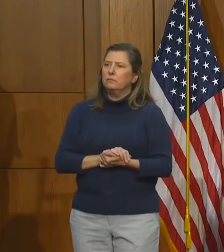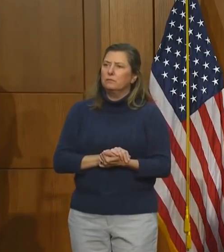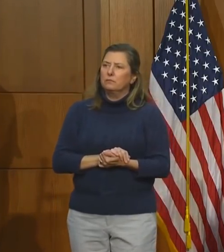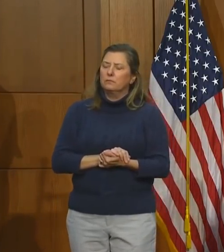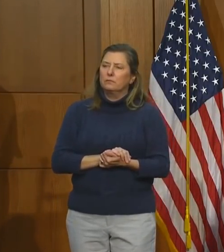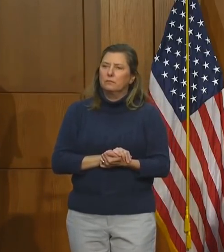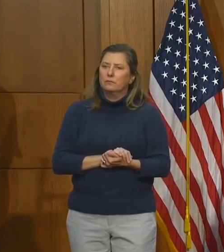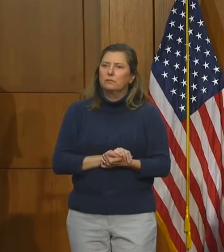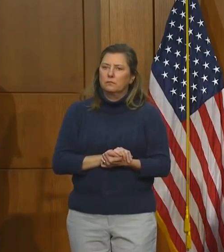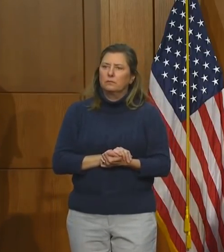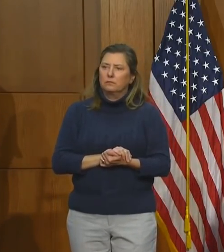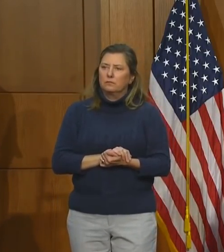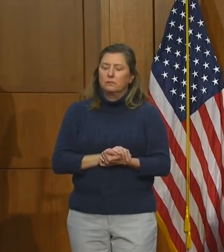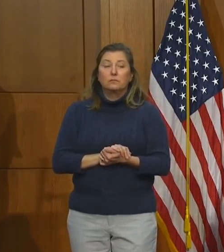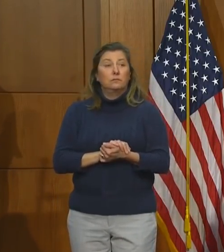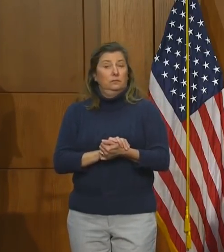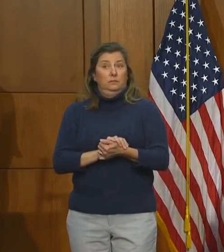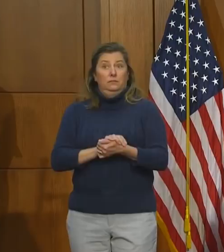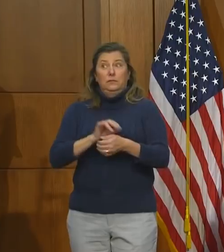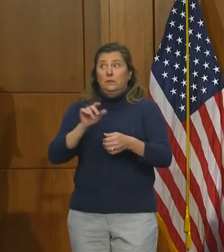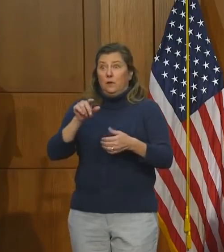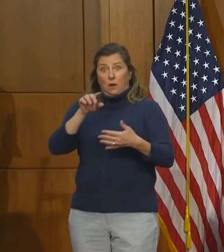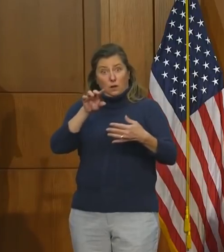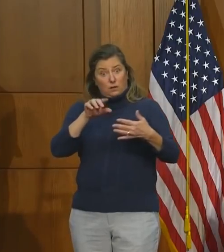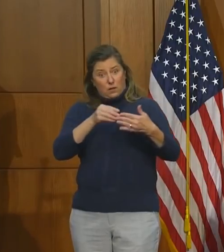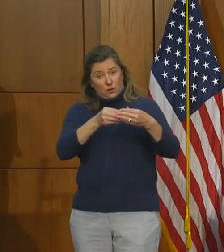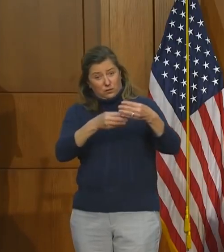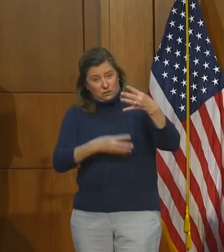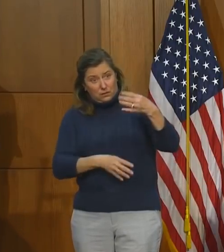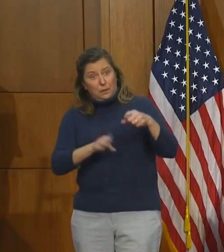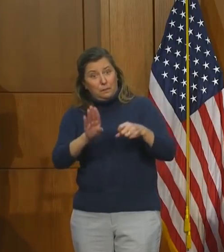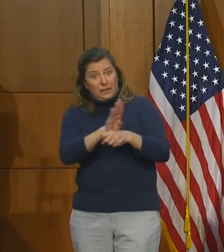WITH THE ADMINISTRATION ABOUT STRICTER REGULATIONS. I WANT TO